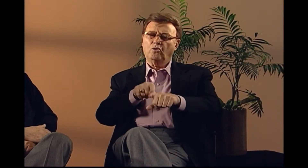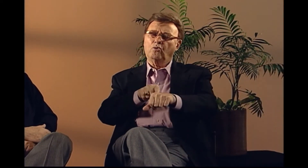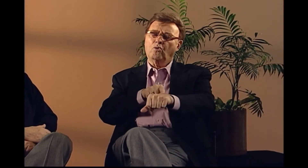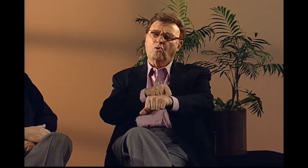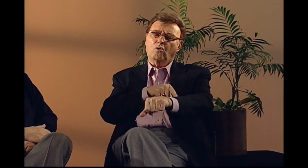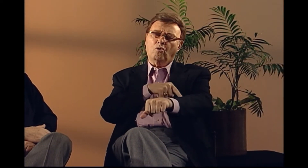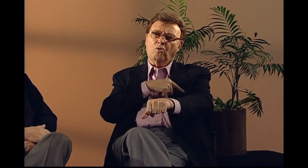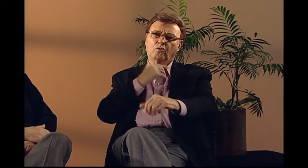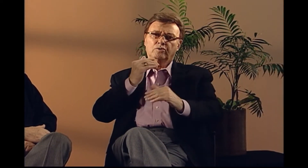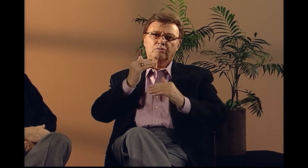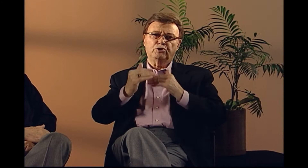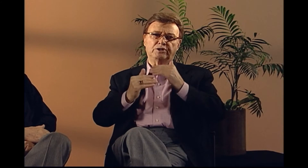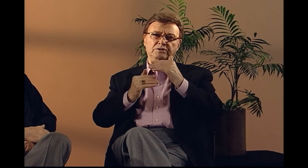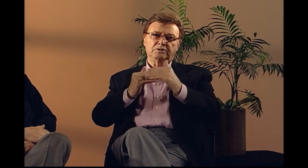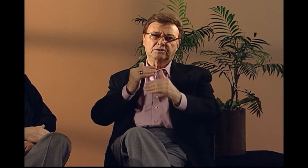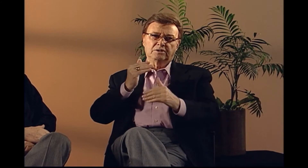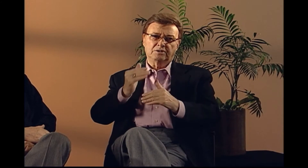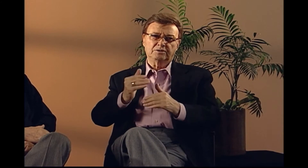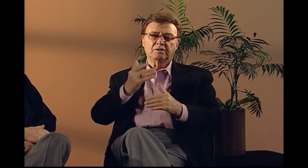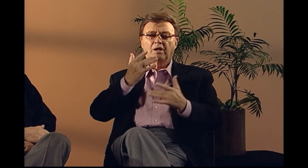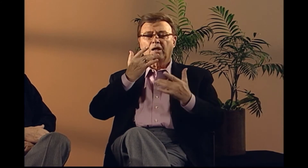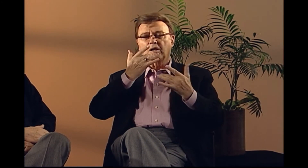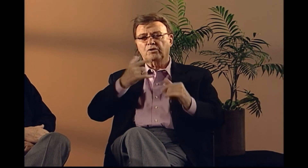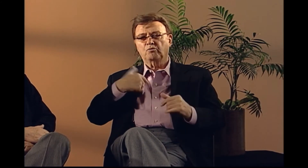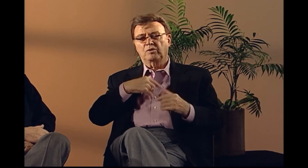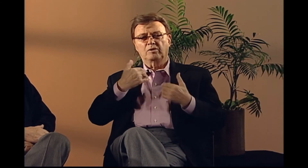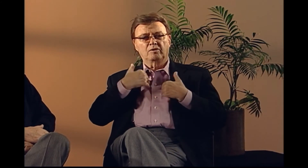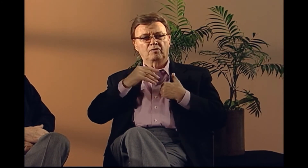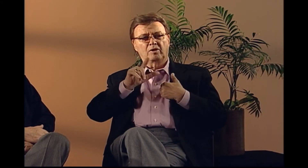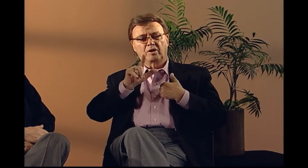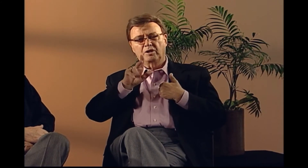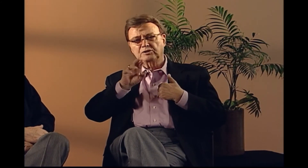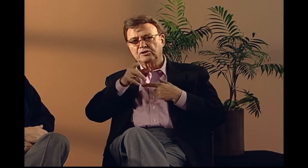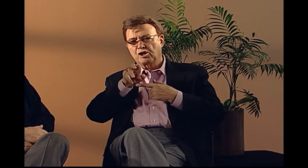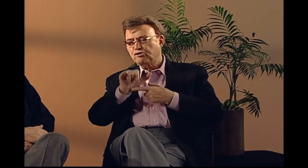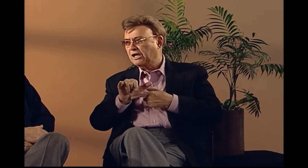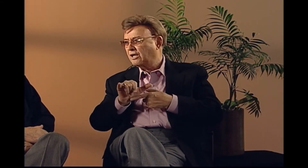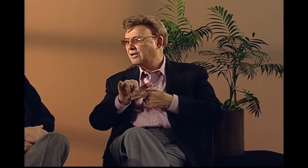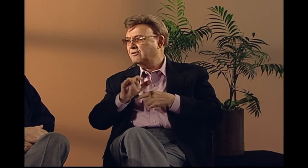You know, for example, it really took a long time, about eight months, and a long process.